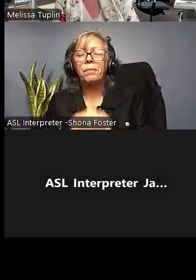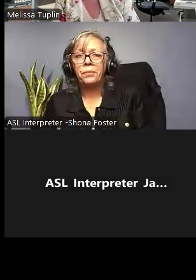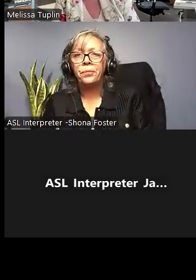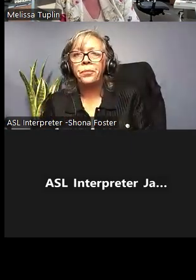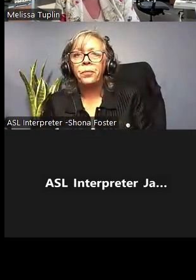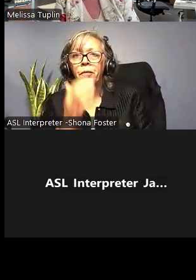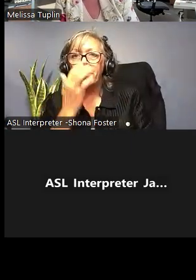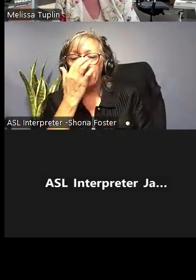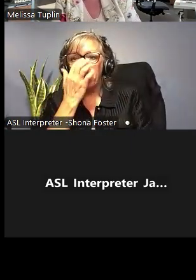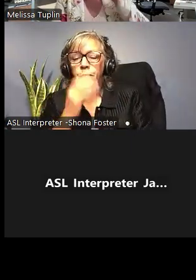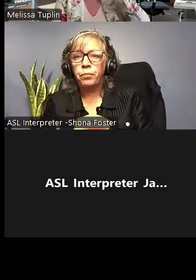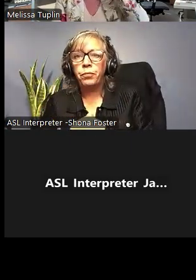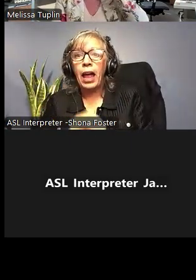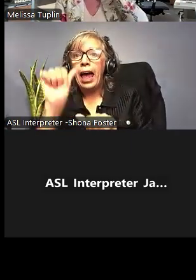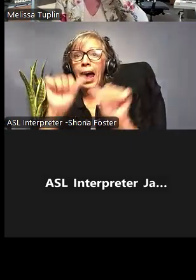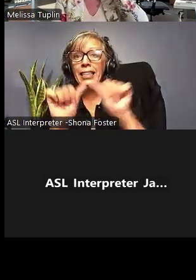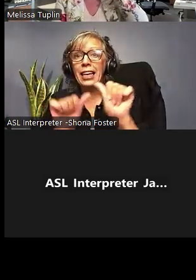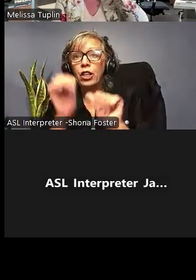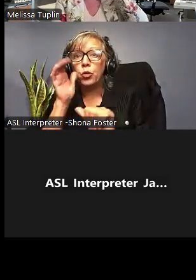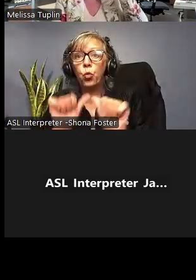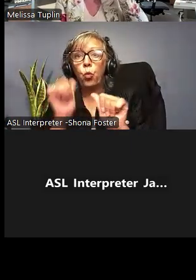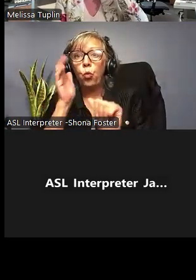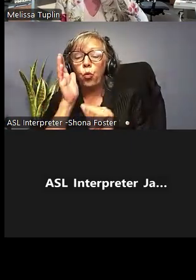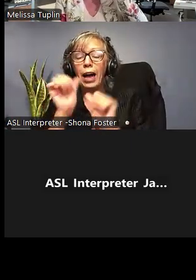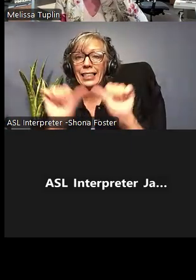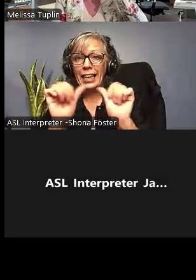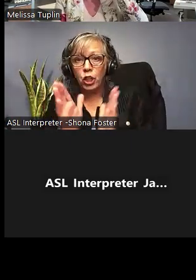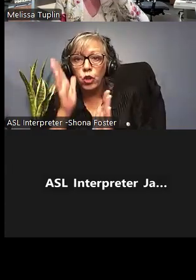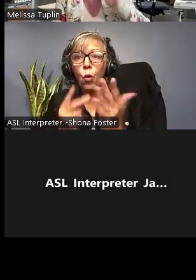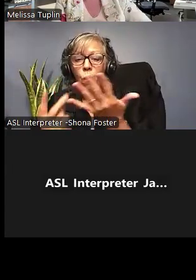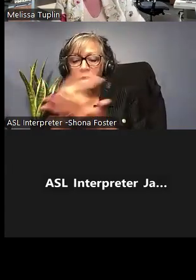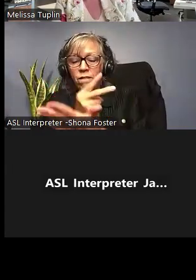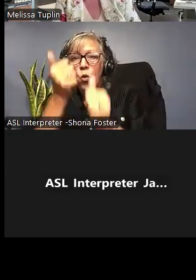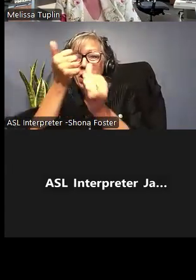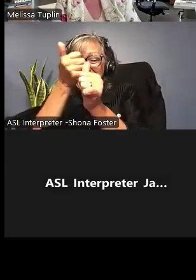Assessors will review each application and score it on their own, and then they meet as